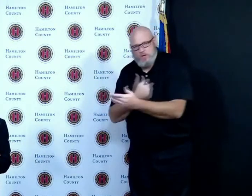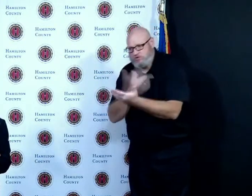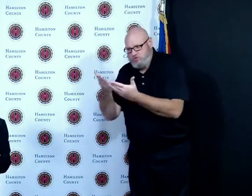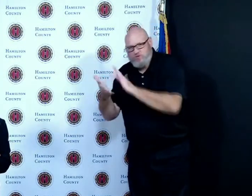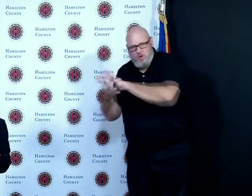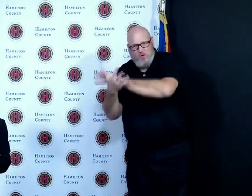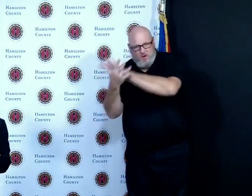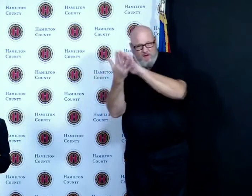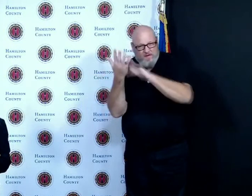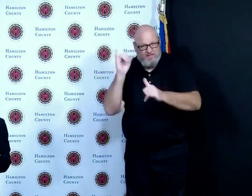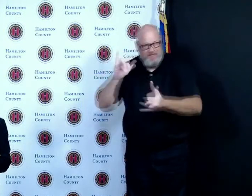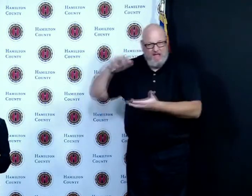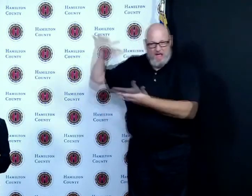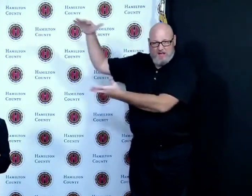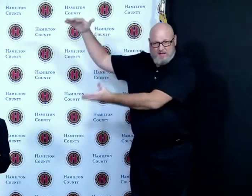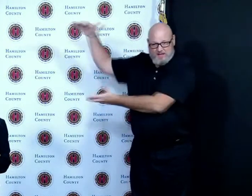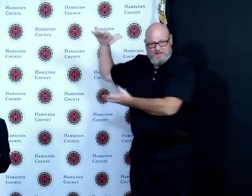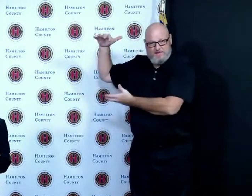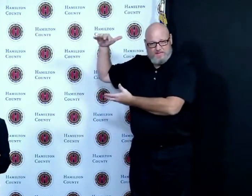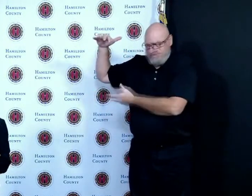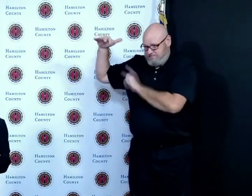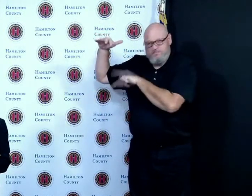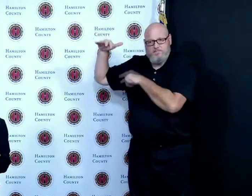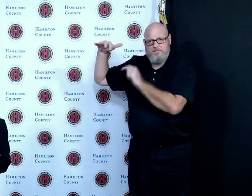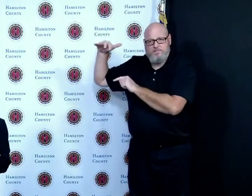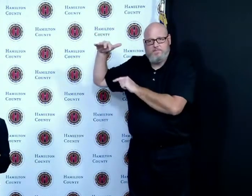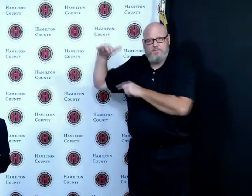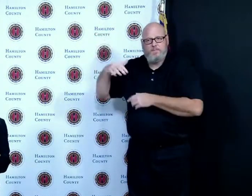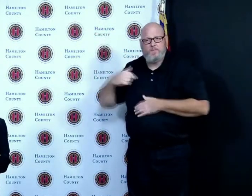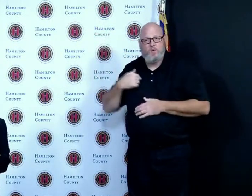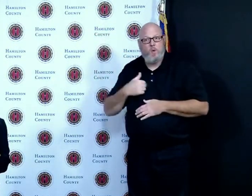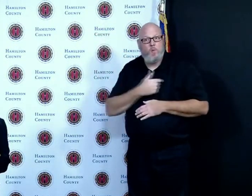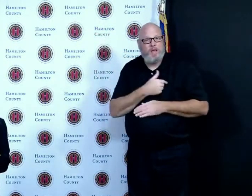over the last three weeks the number of cases in Hamilton County has continued to decline